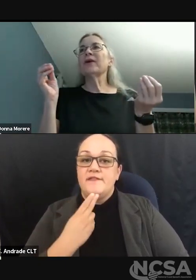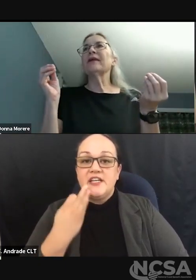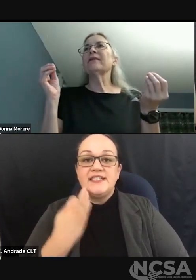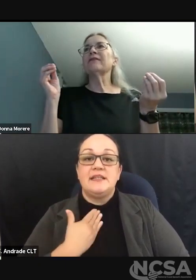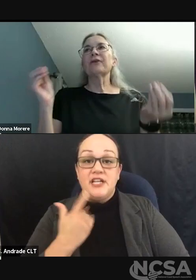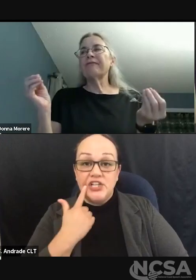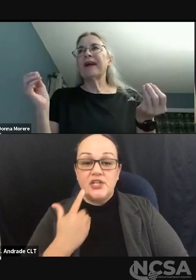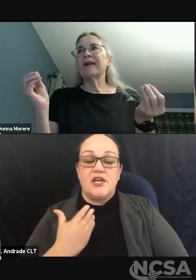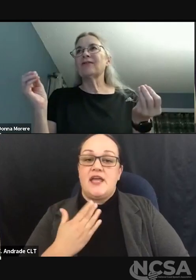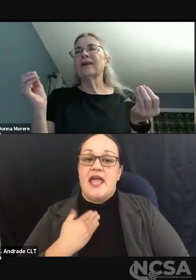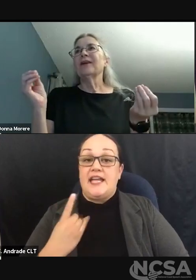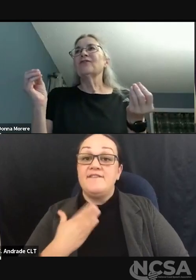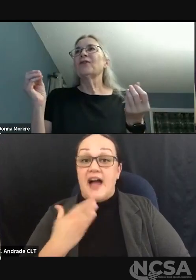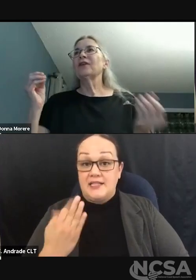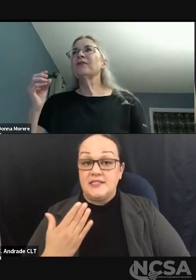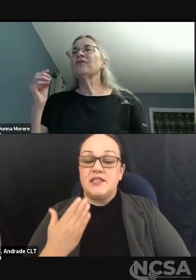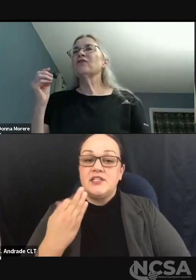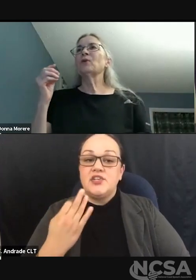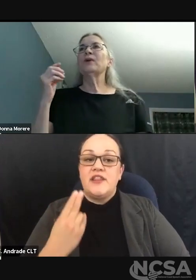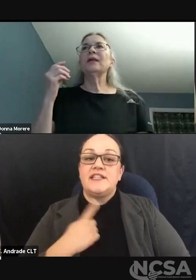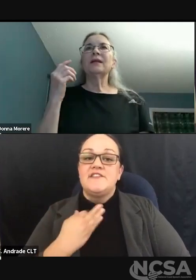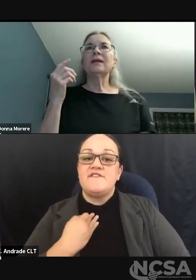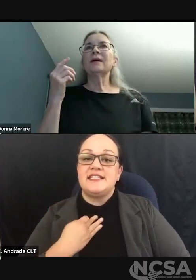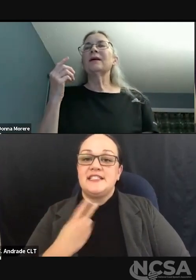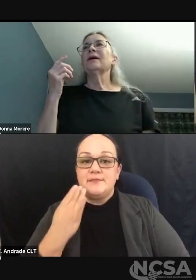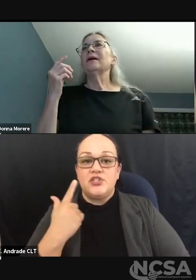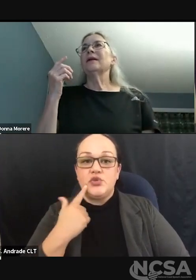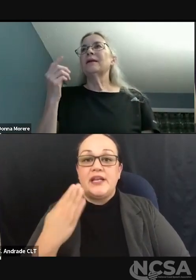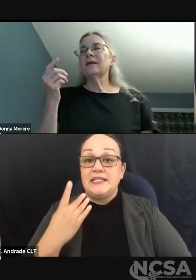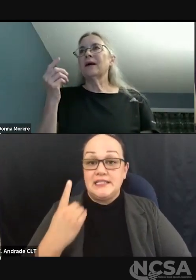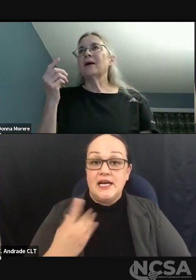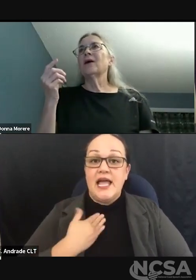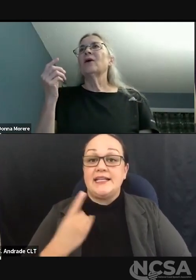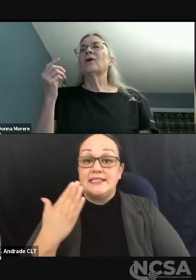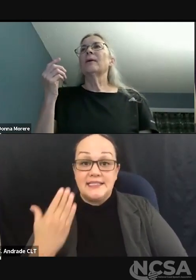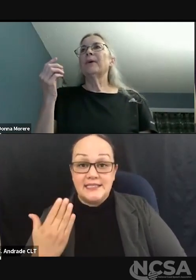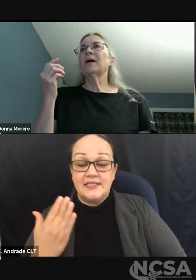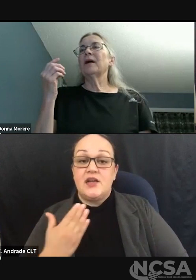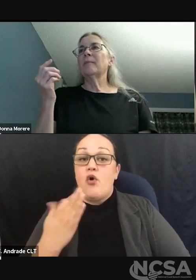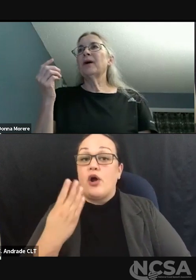and they're very fast So the differences between a /d/and a /t/ or a /b/ and a /p/ are in the